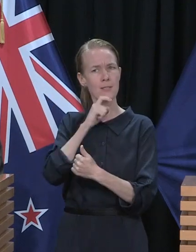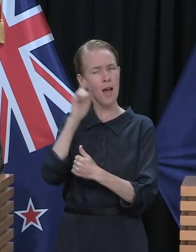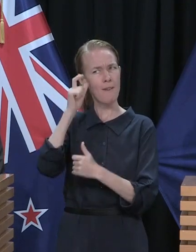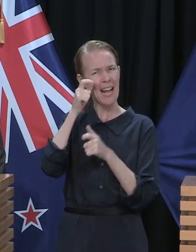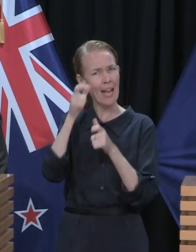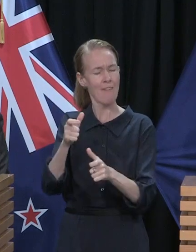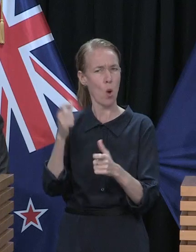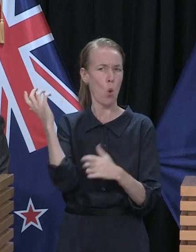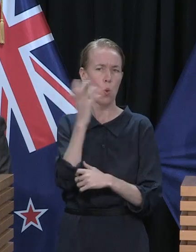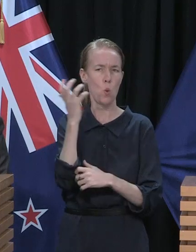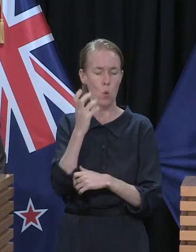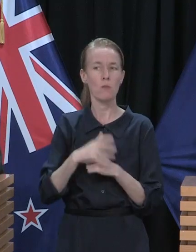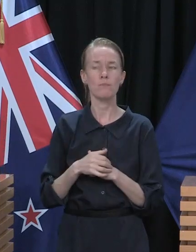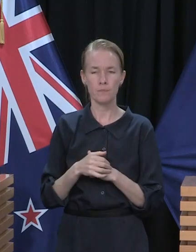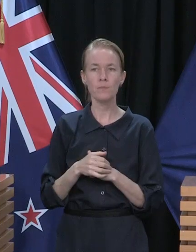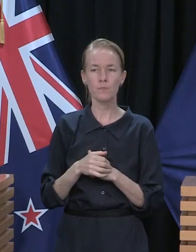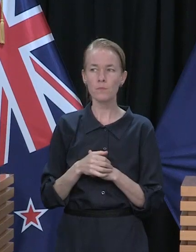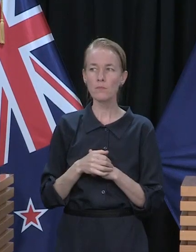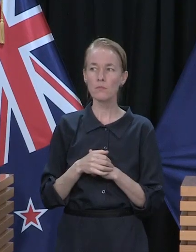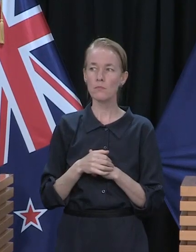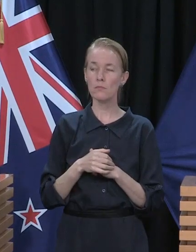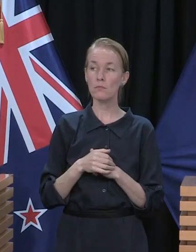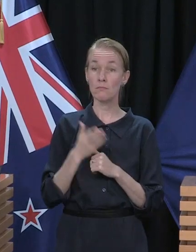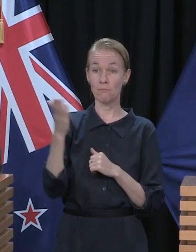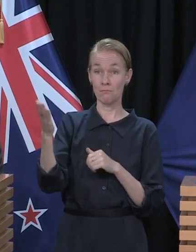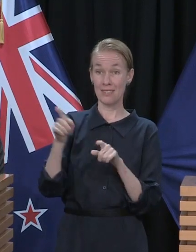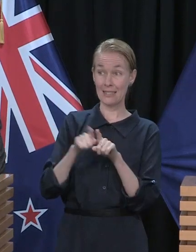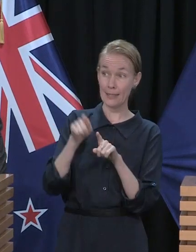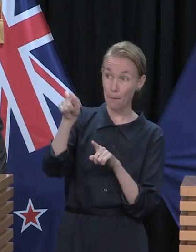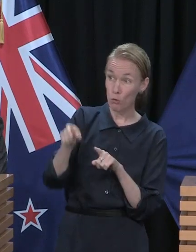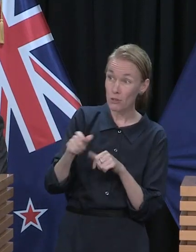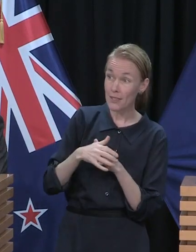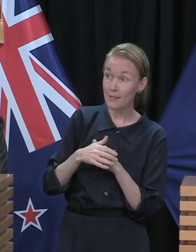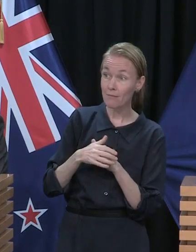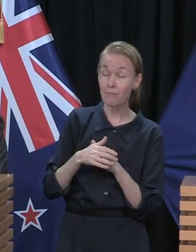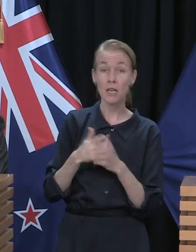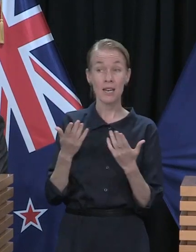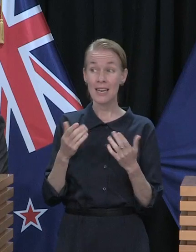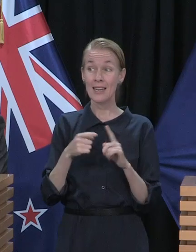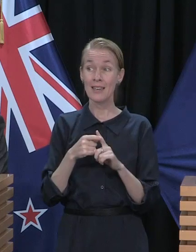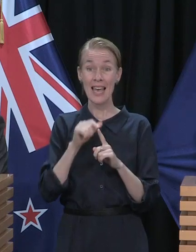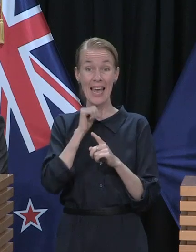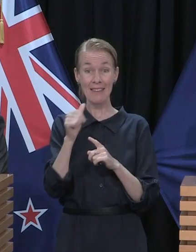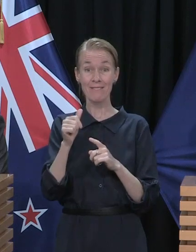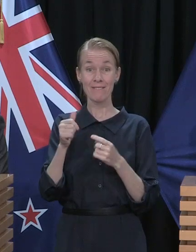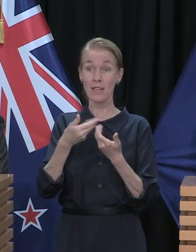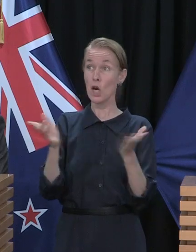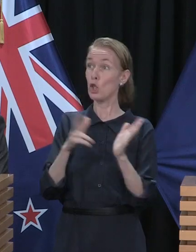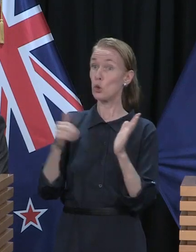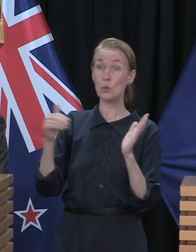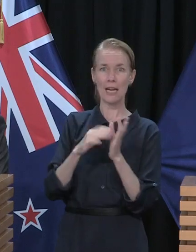when I became minister was visit the facilities - they are taking it seriously. You can have one follow-up.